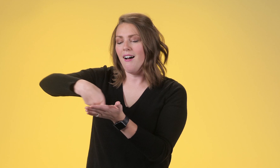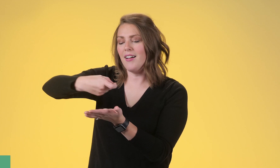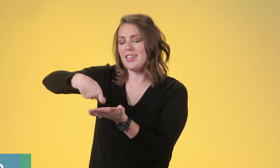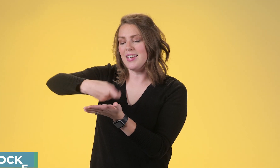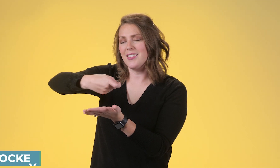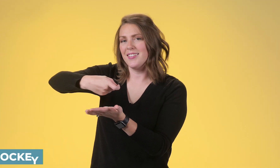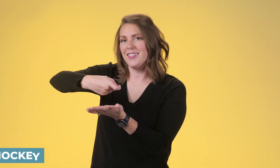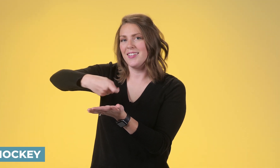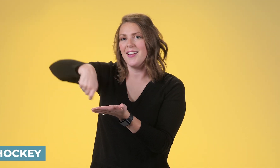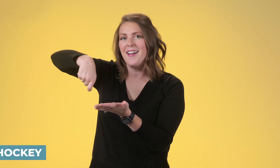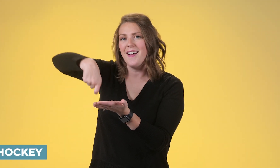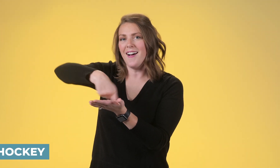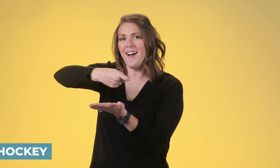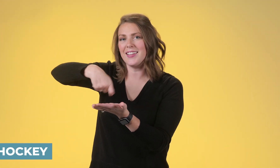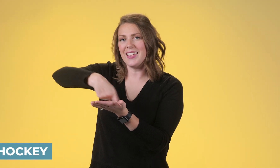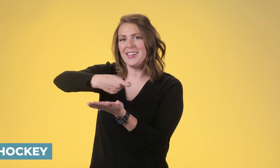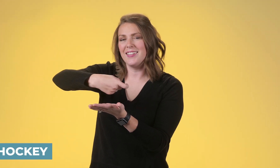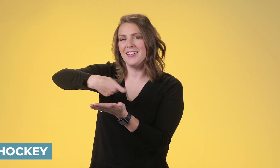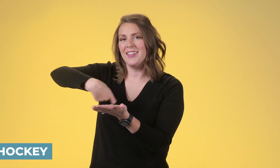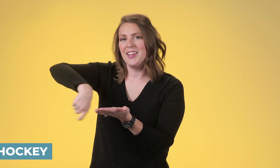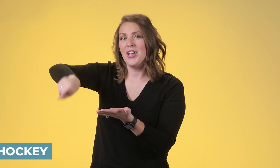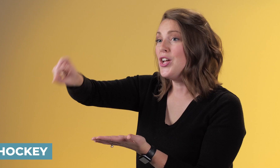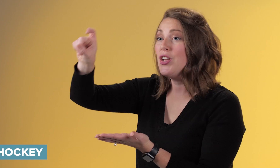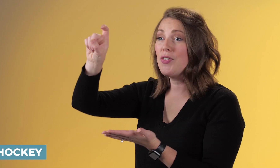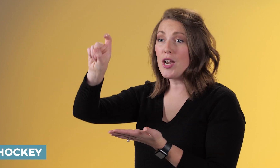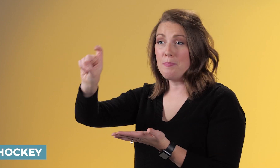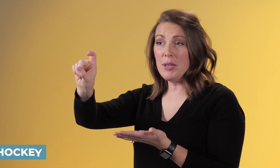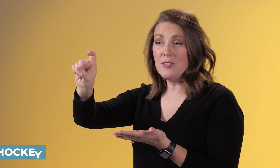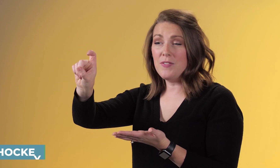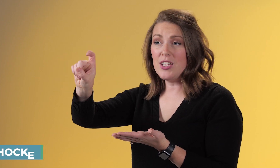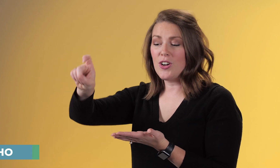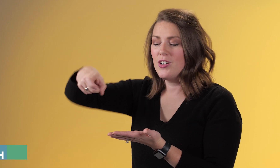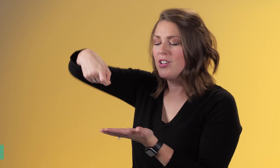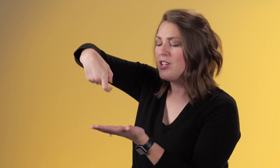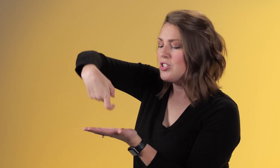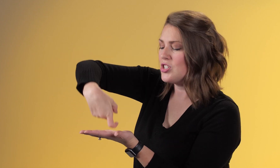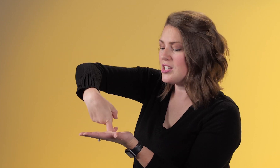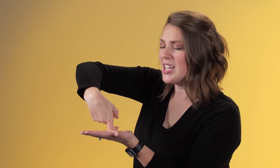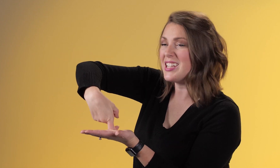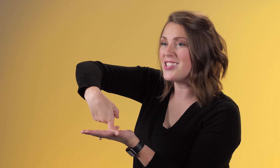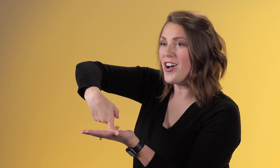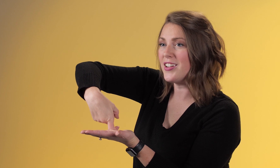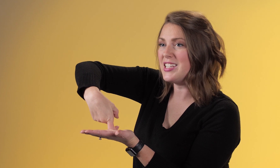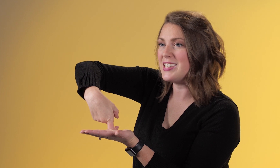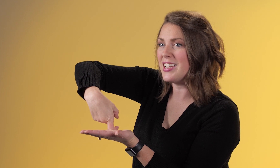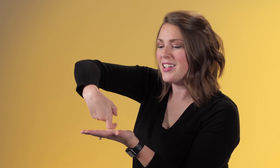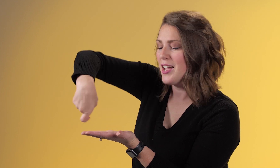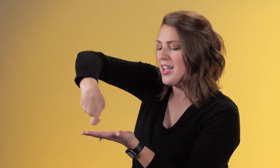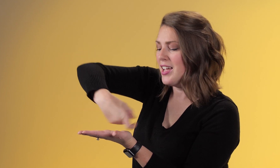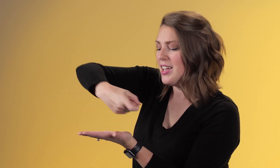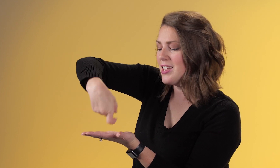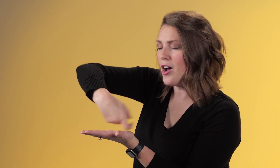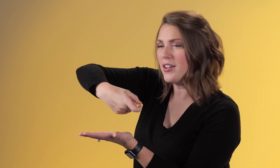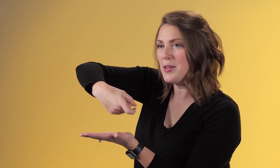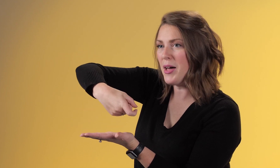HOCKEY HOCKEY You've got a bent finger just like it's the hockey stick hitting a hockey puck.